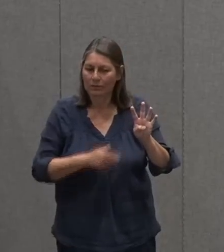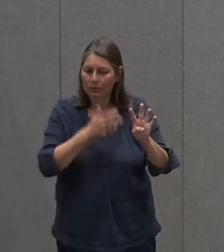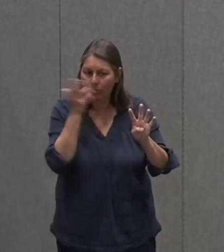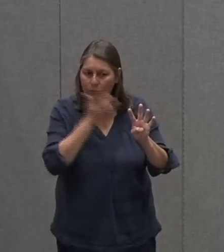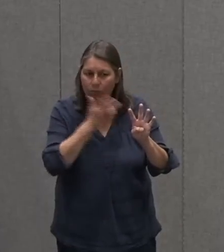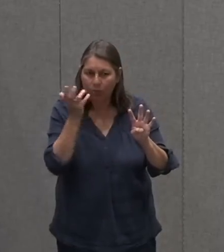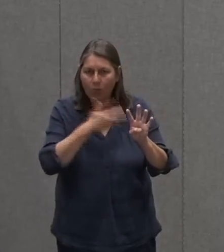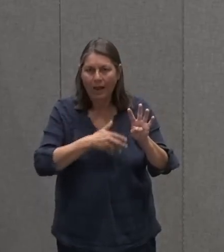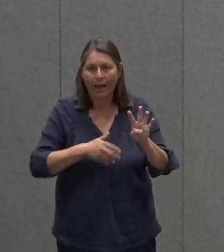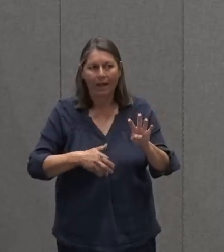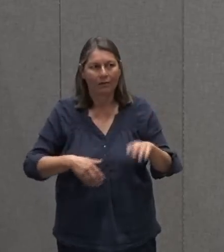Did you see that with 24?